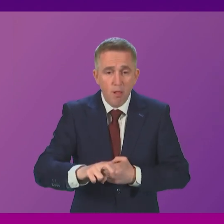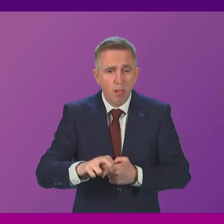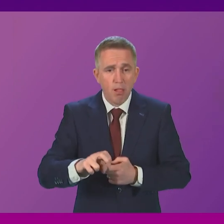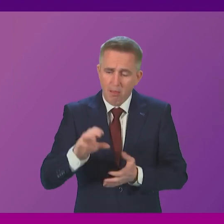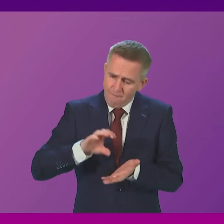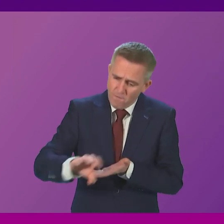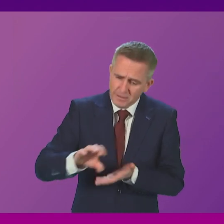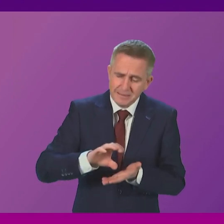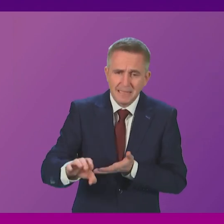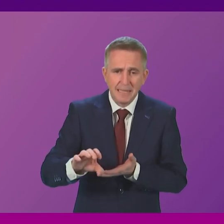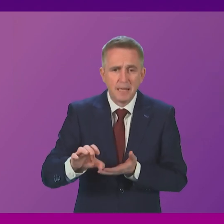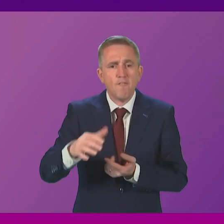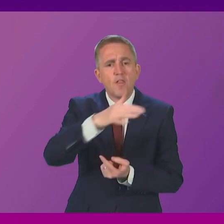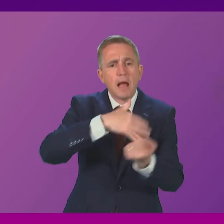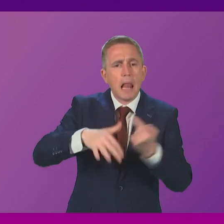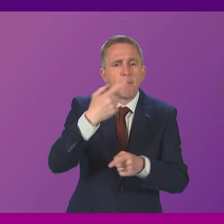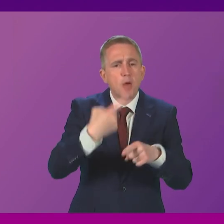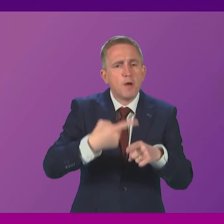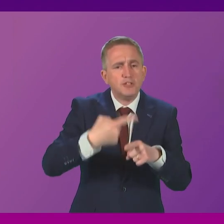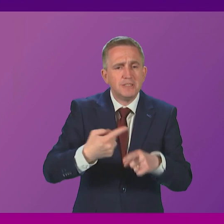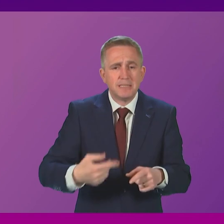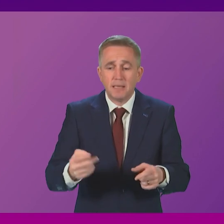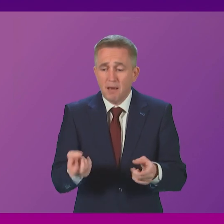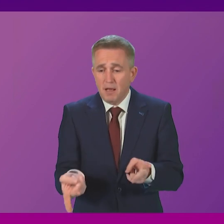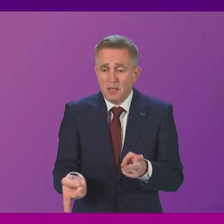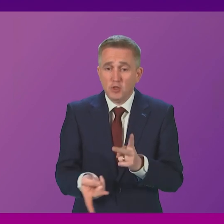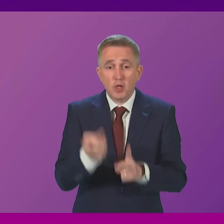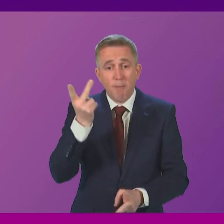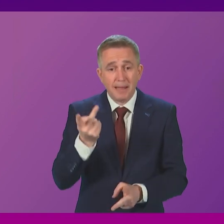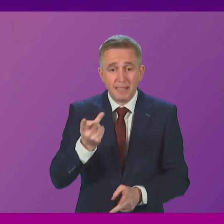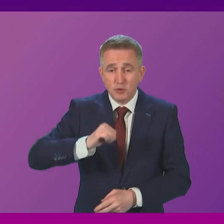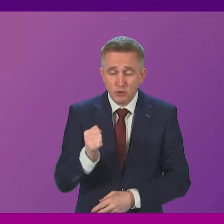for tackling the nature and climate emergencies, doubling of the Scottish child payment, an